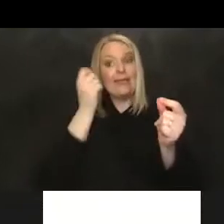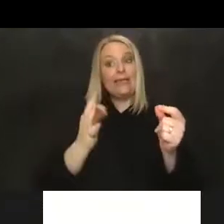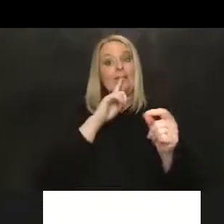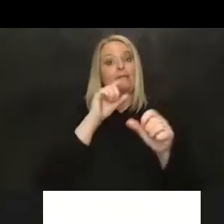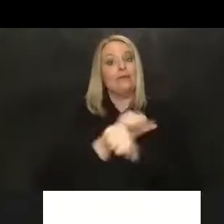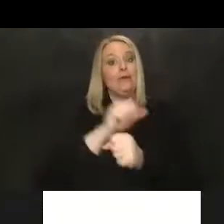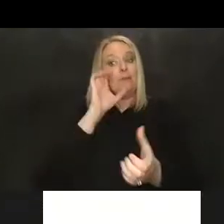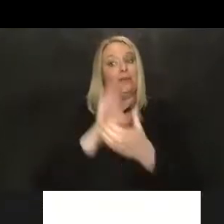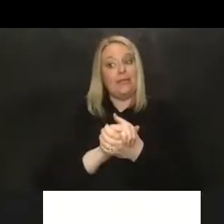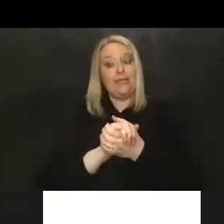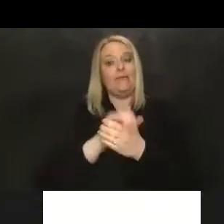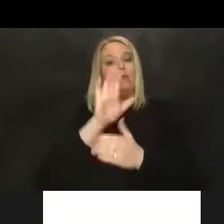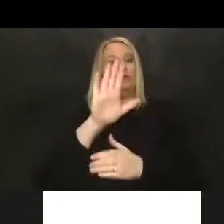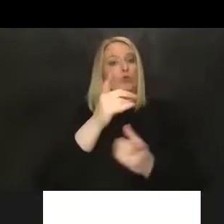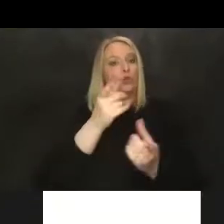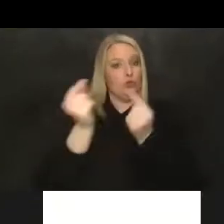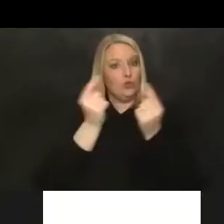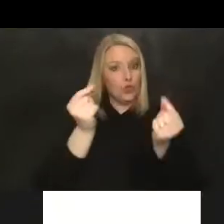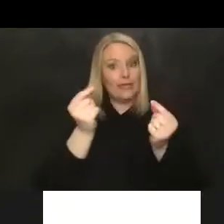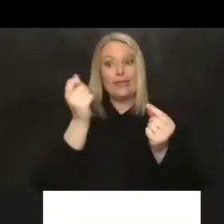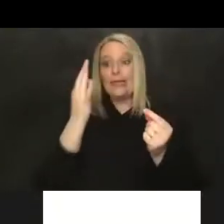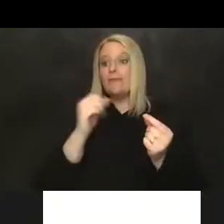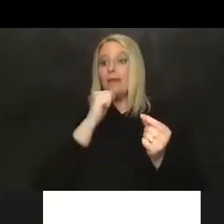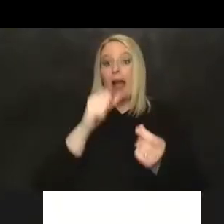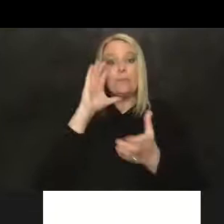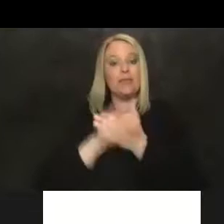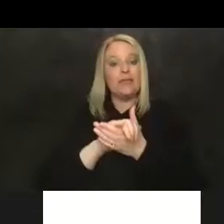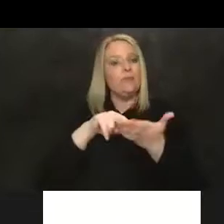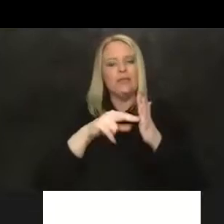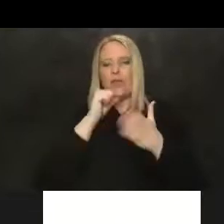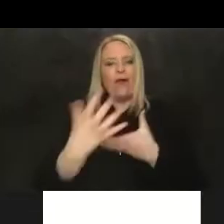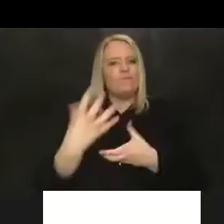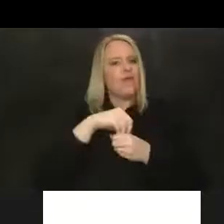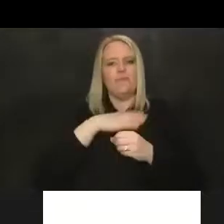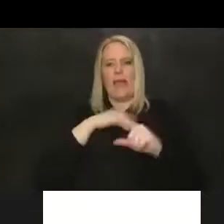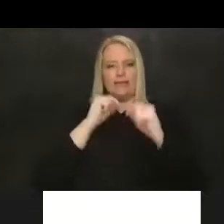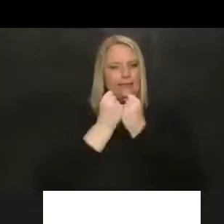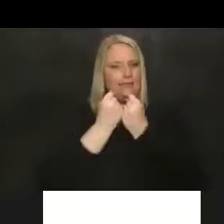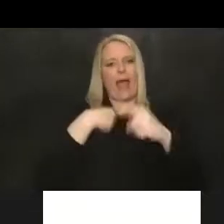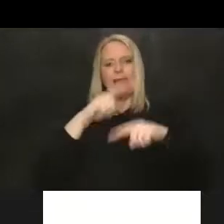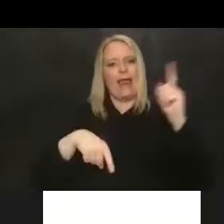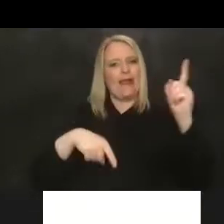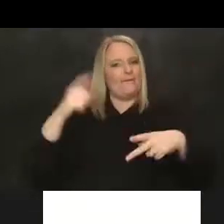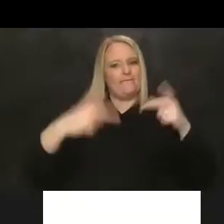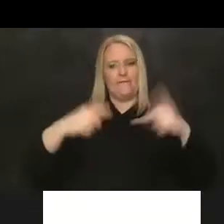in what you're doing, if not then you're not on my team, because I can't go halfway - we're too far